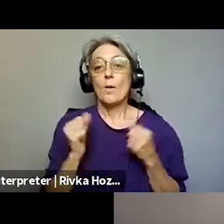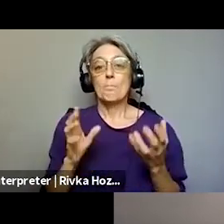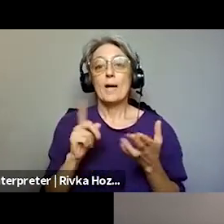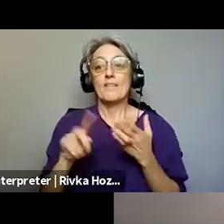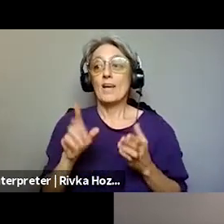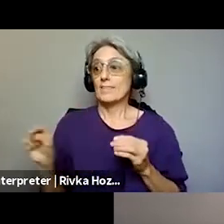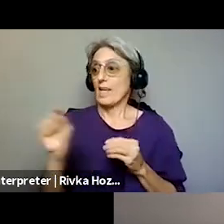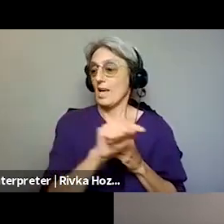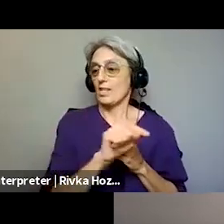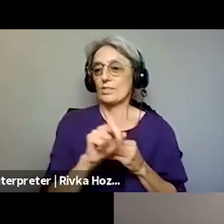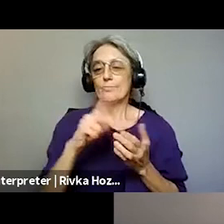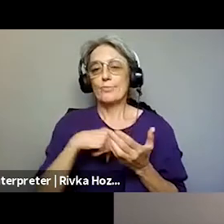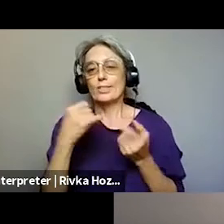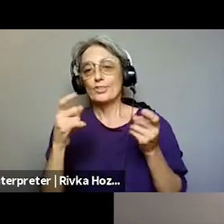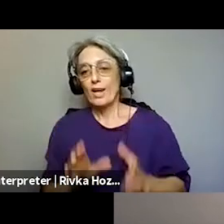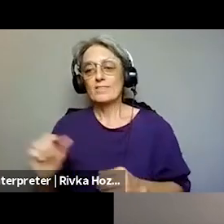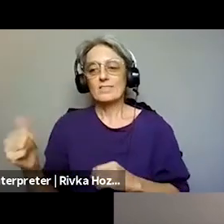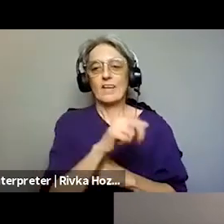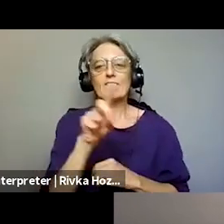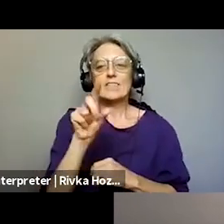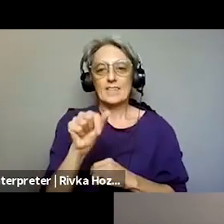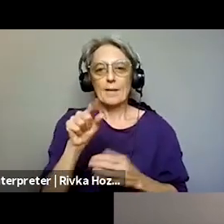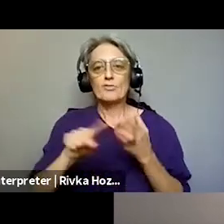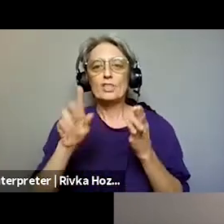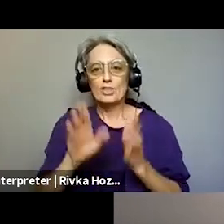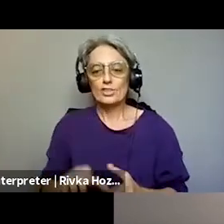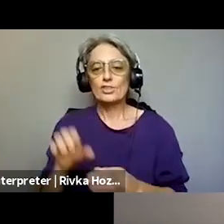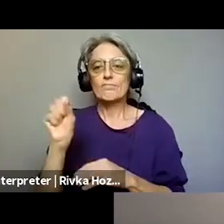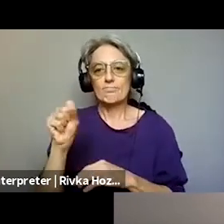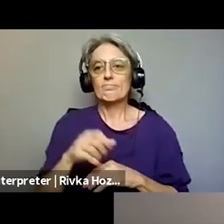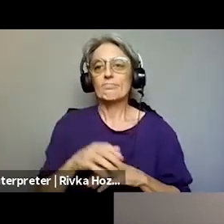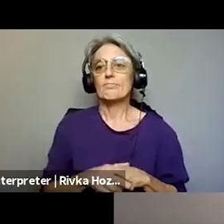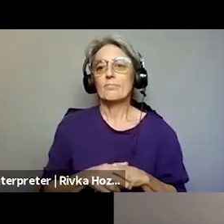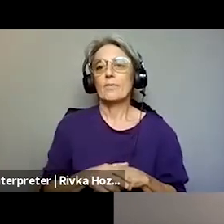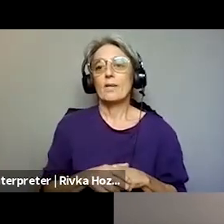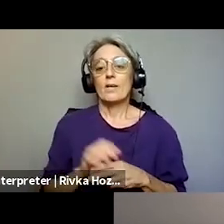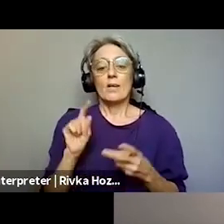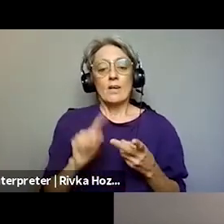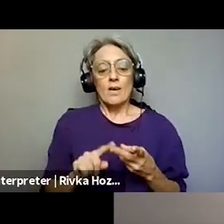and project directors are disabled researchers. In addition we have a very strong and active